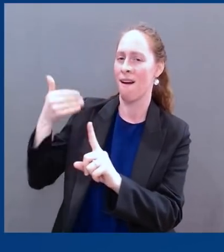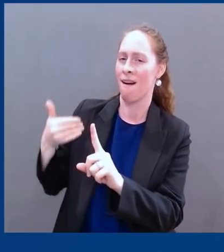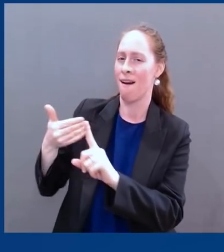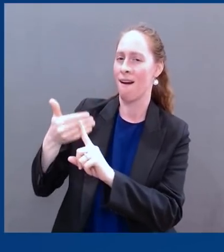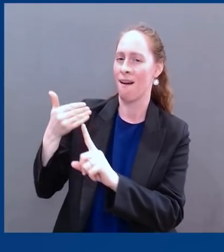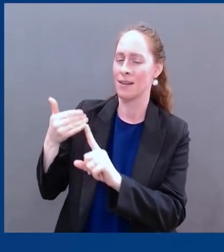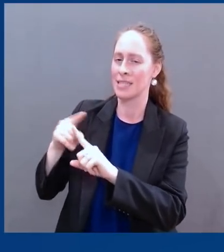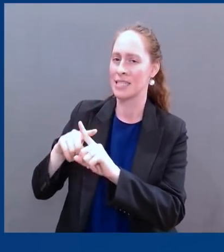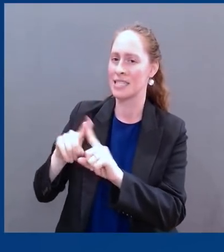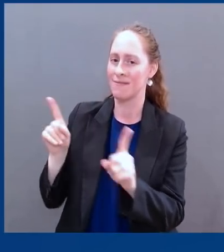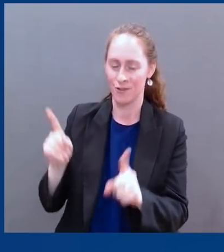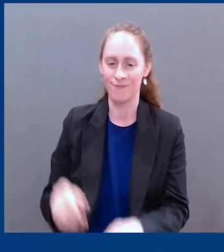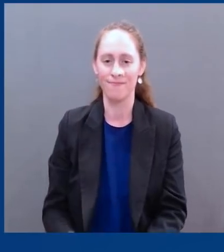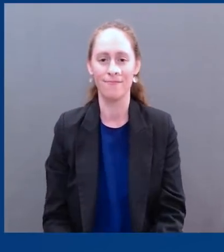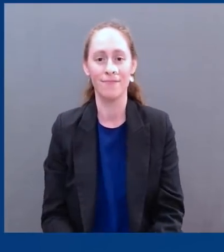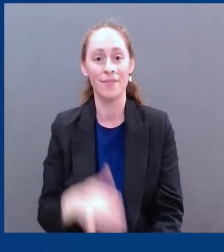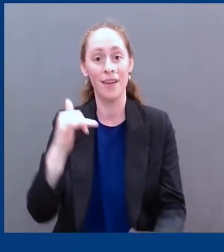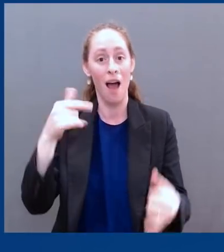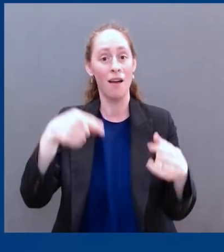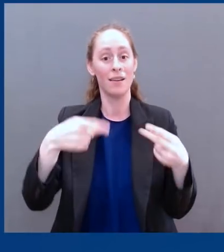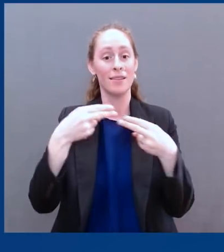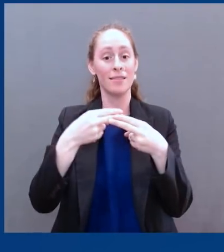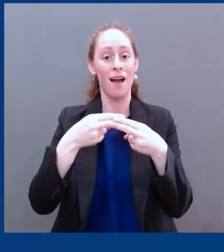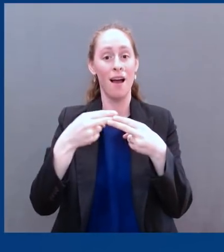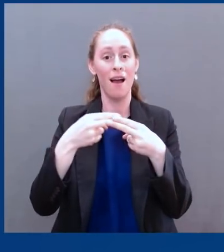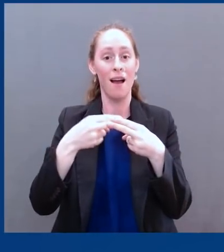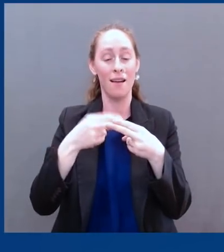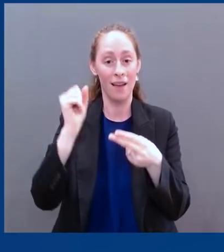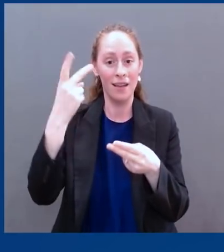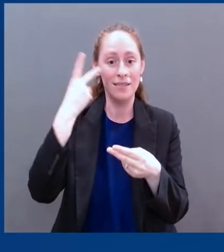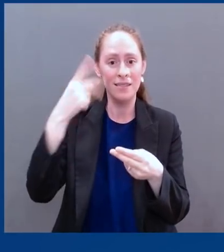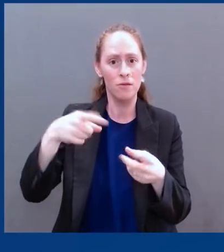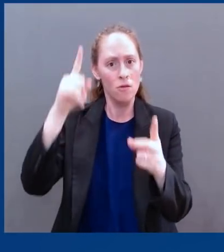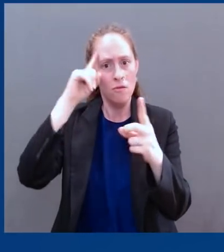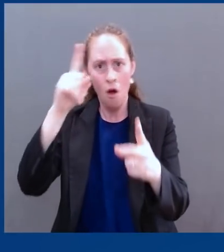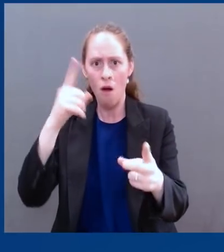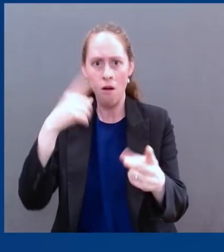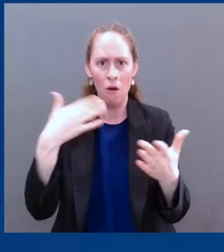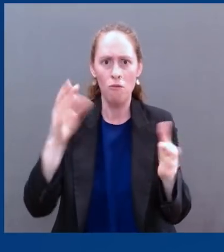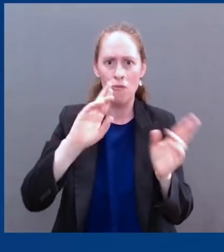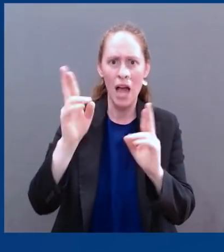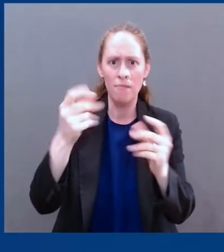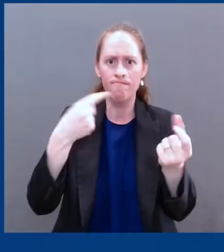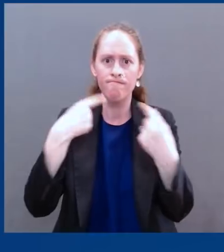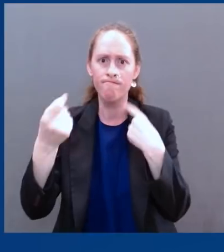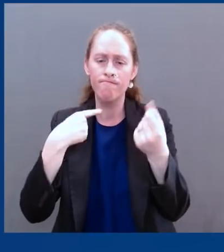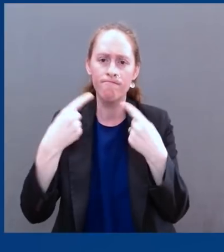which clearly work well to keep people out of the hospital. I want to emphasize for a moment,